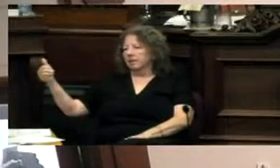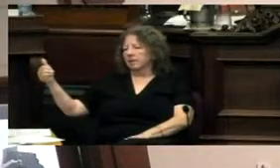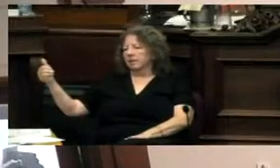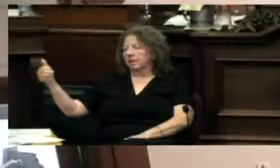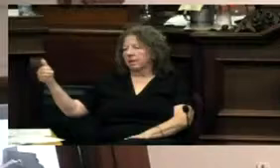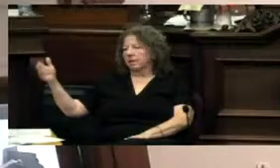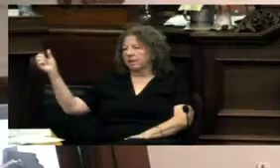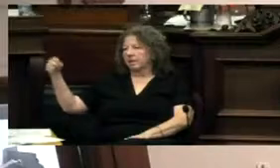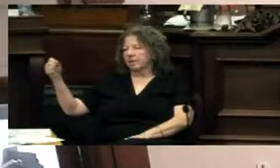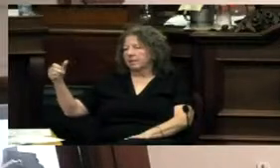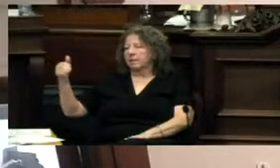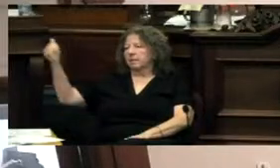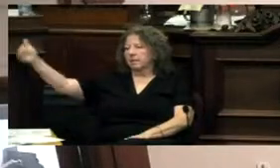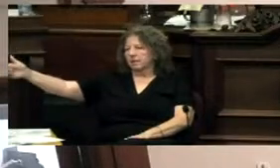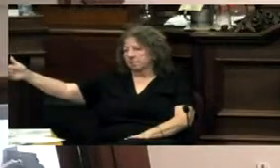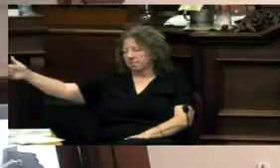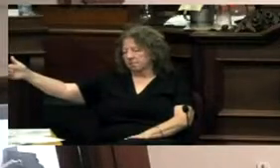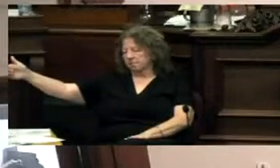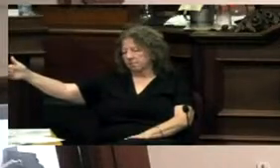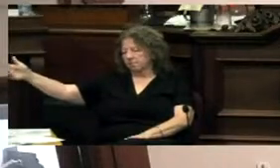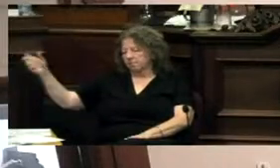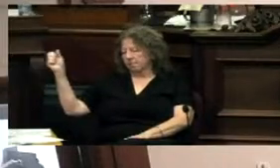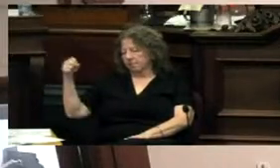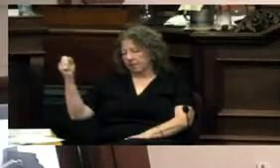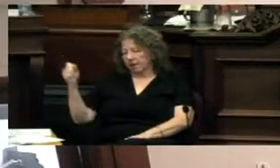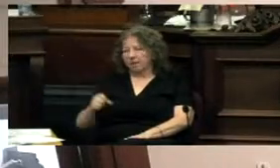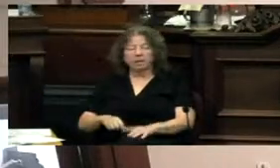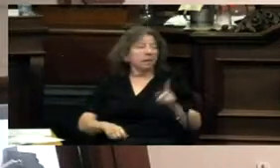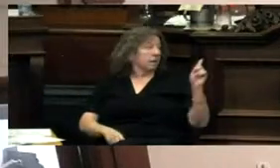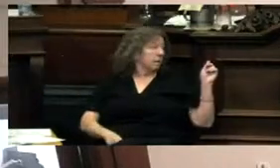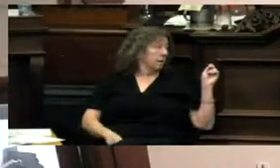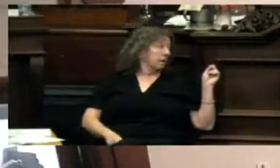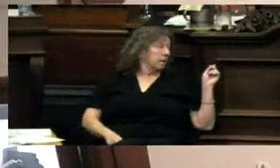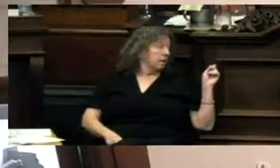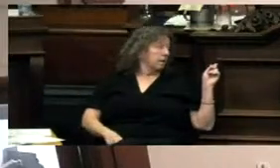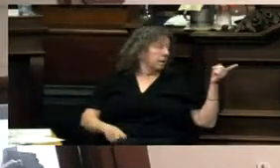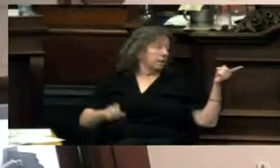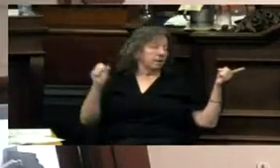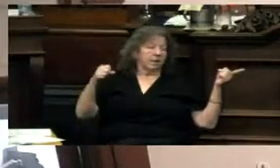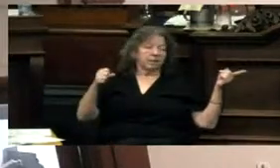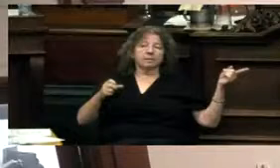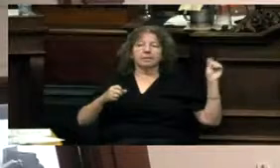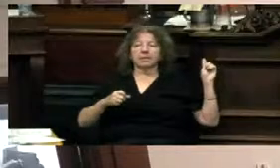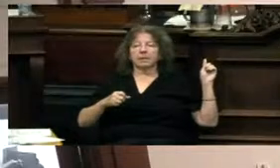you. Thank you. Council member Monroe. Yes. Council member.